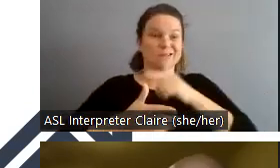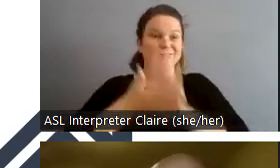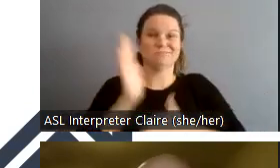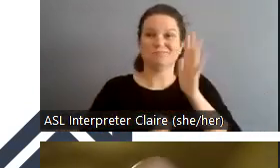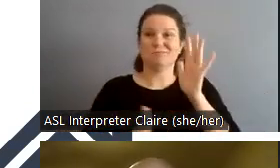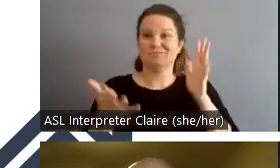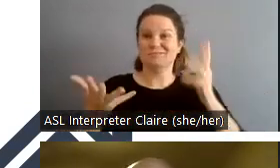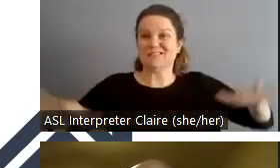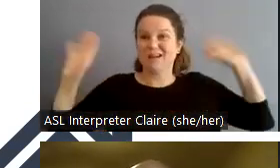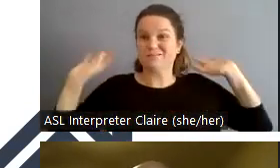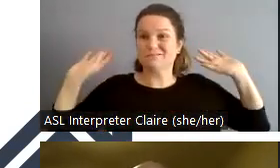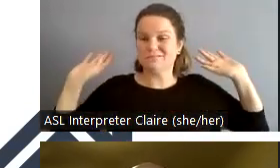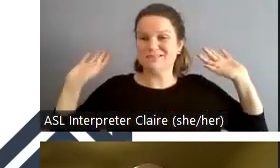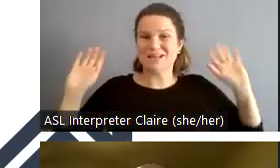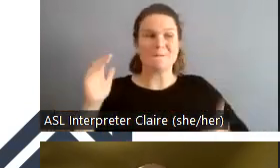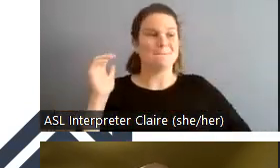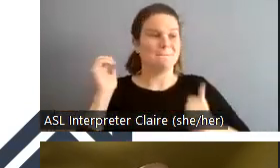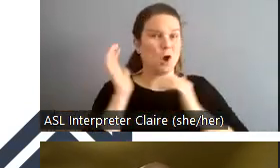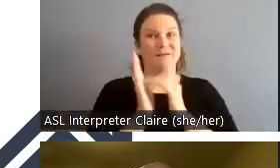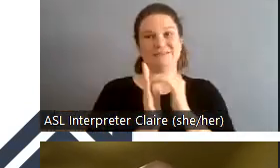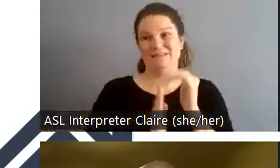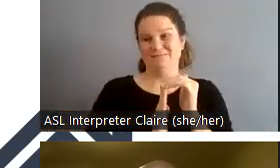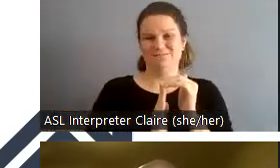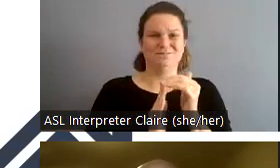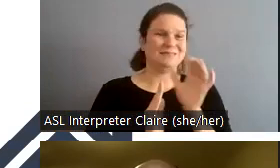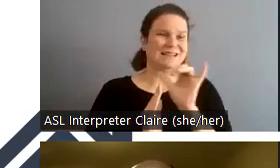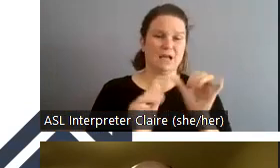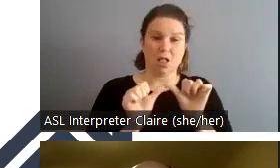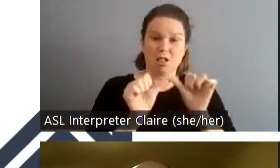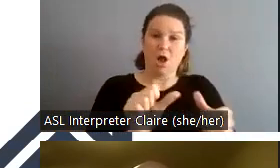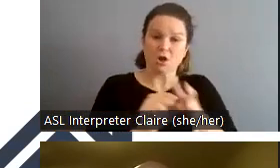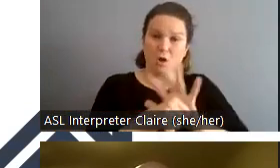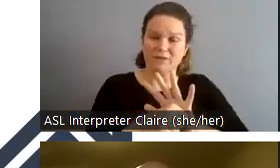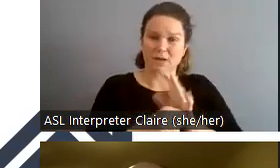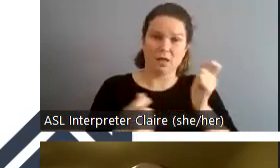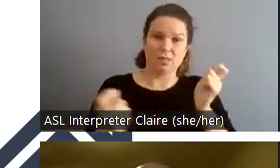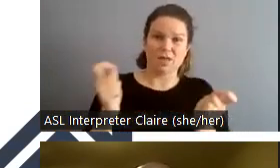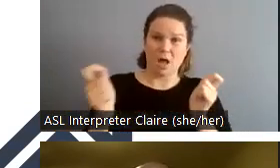about. But the reality is, with a condition like Long COVID, the